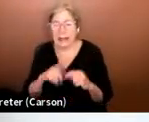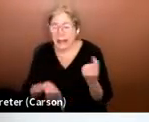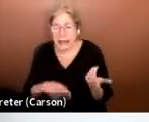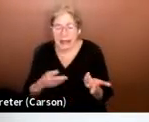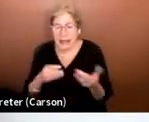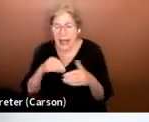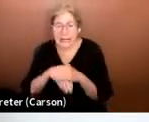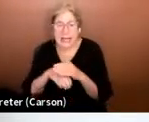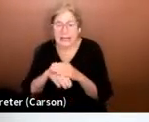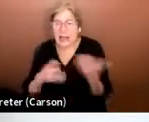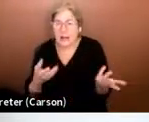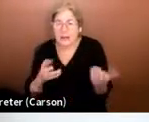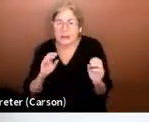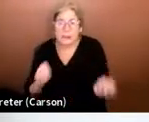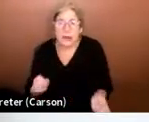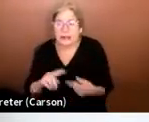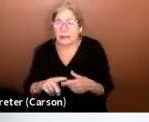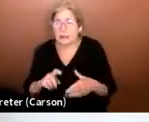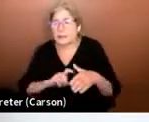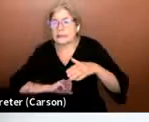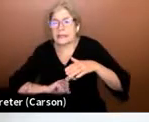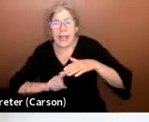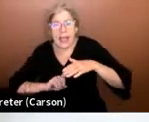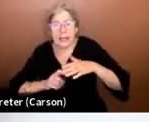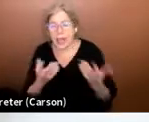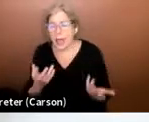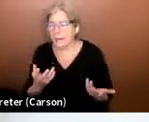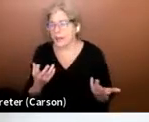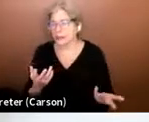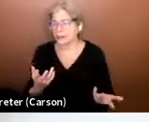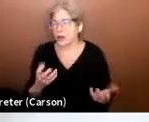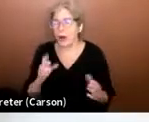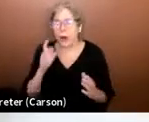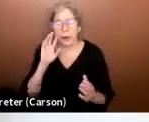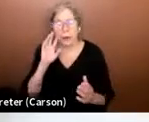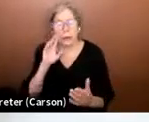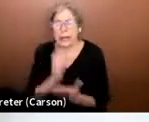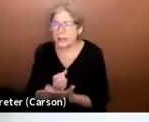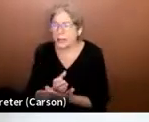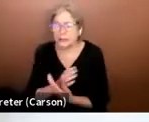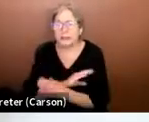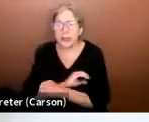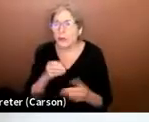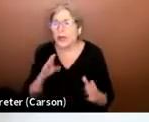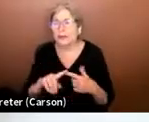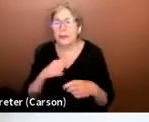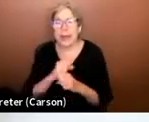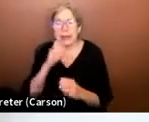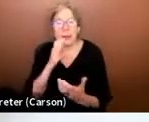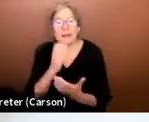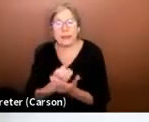There's no way to scan them. No way to make the pictures tactile. So